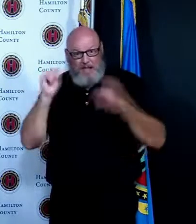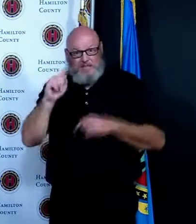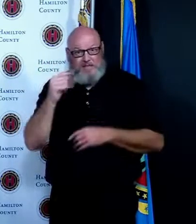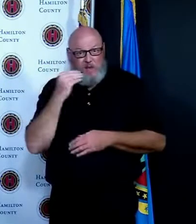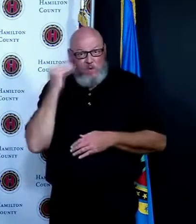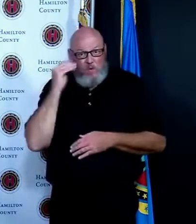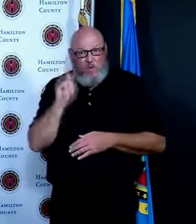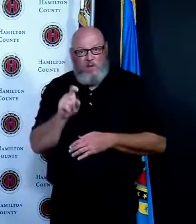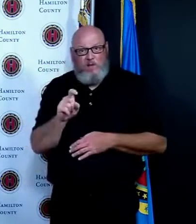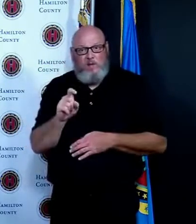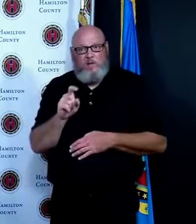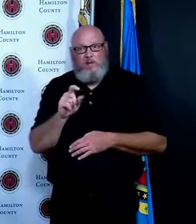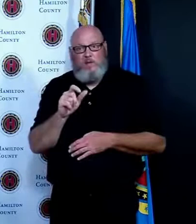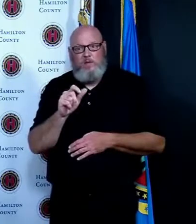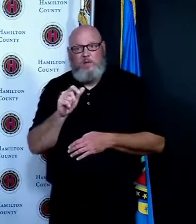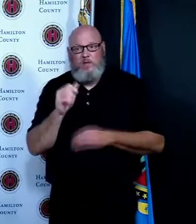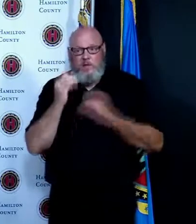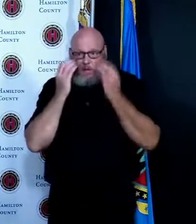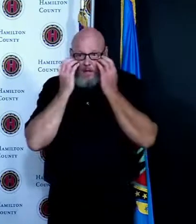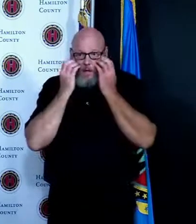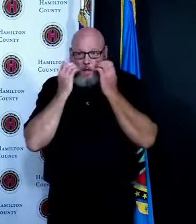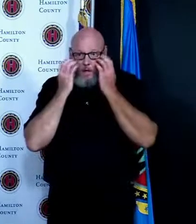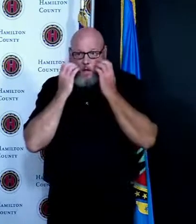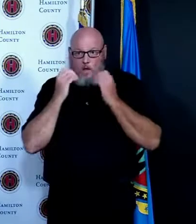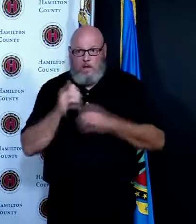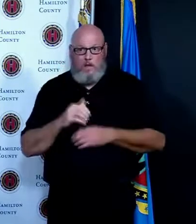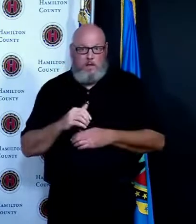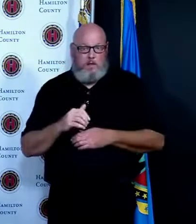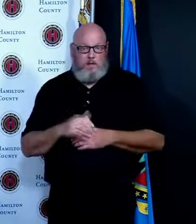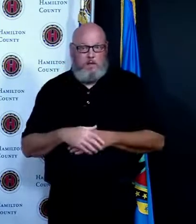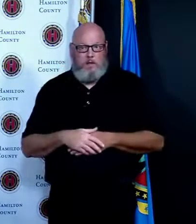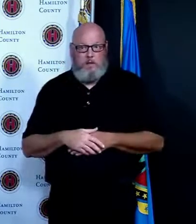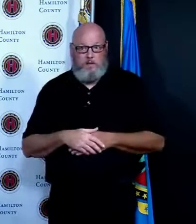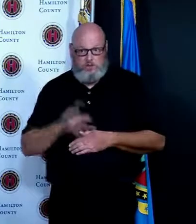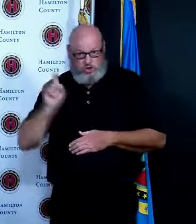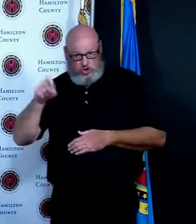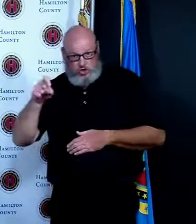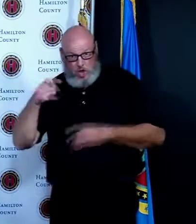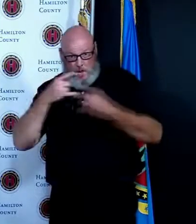so to start with the first part of the question you know anecdotally if if you were to go to the